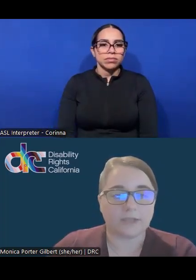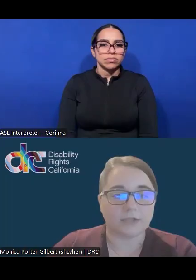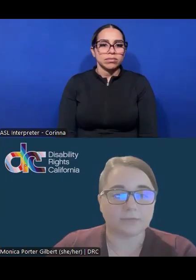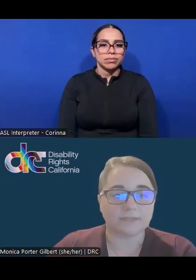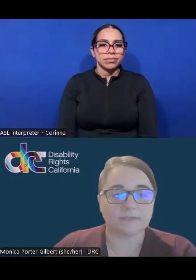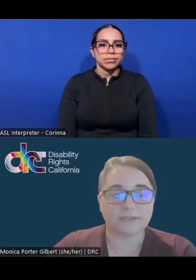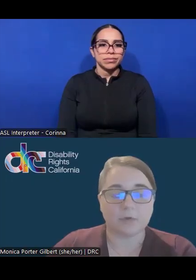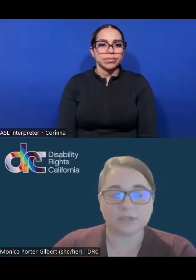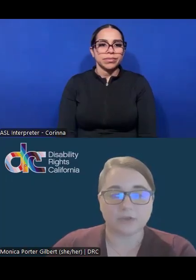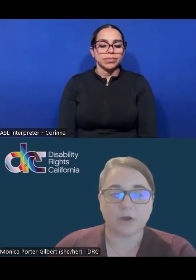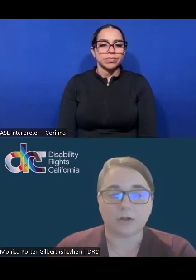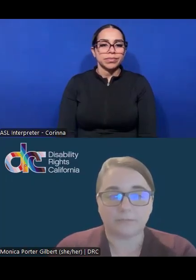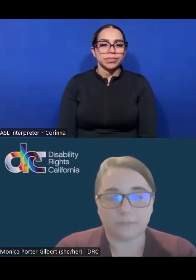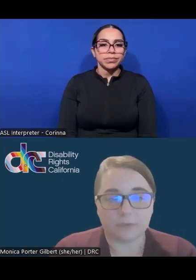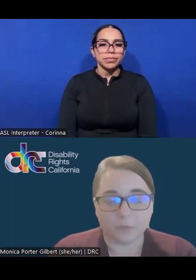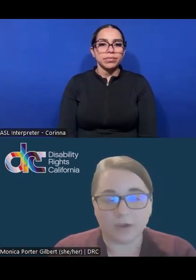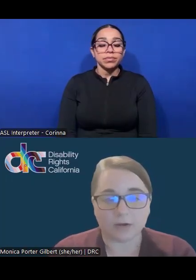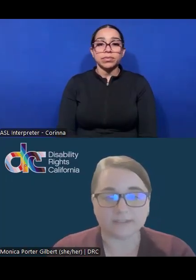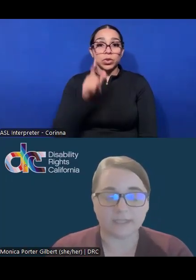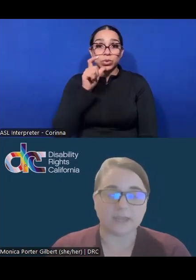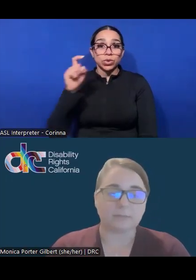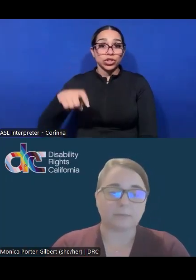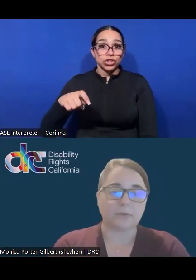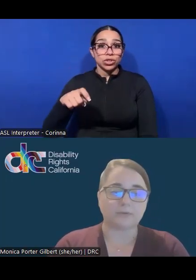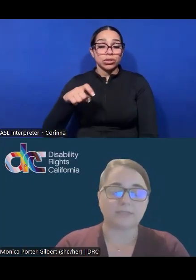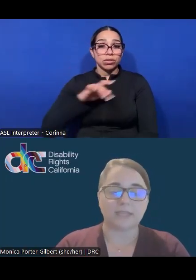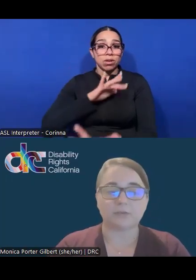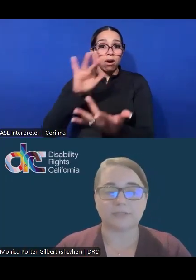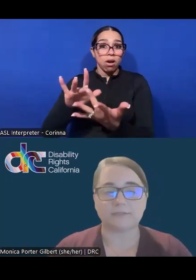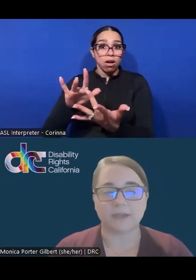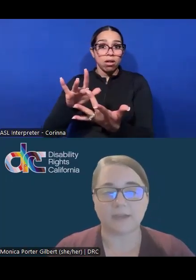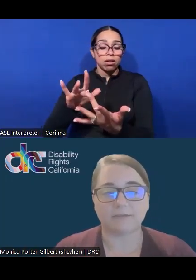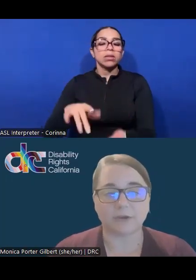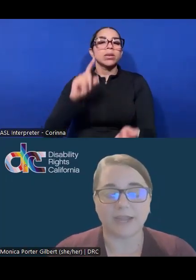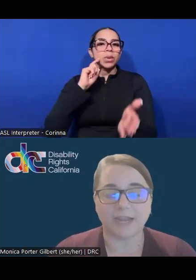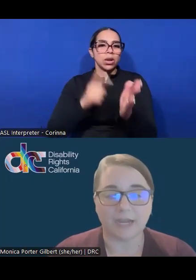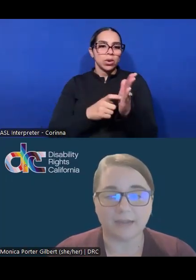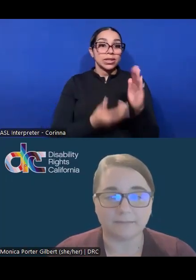In terms of someone to call, we are seeing proposed increased funding for 988,